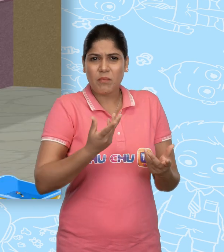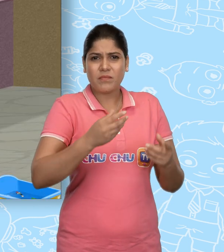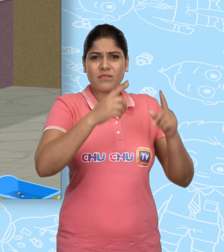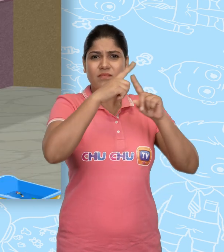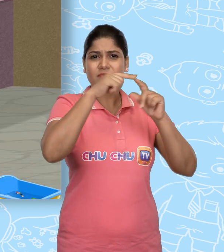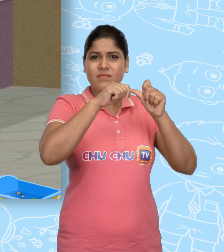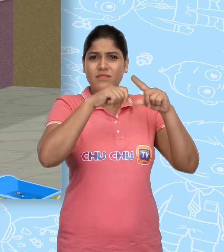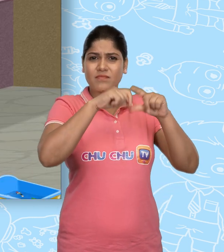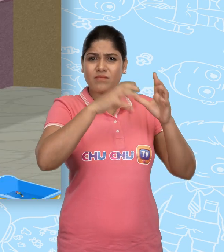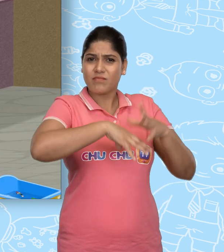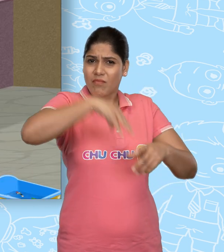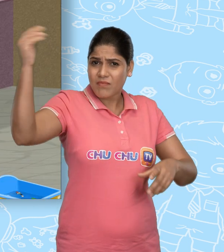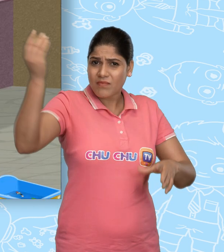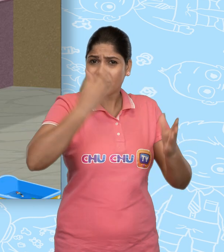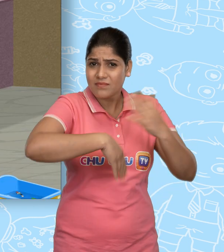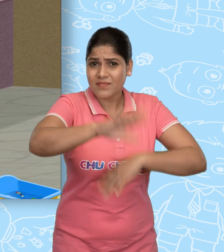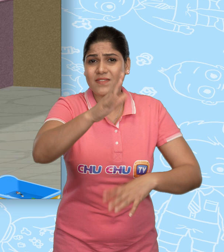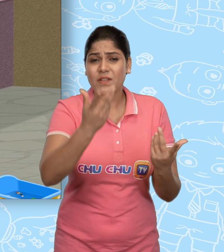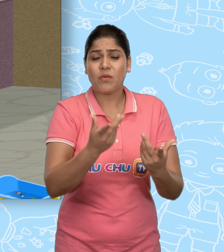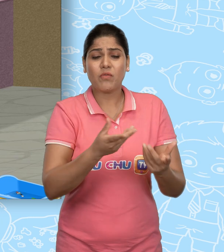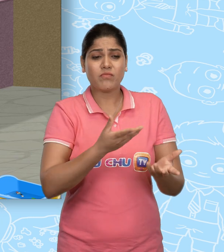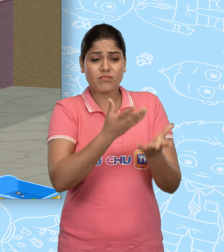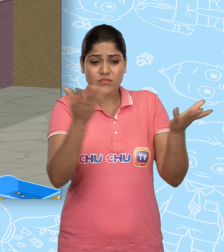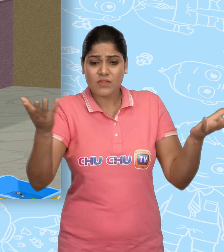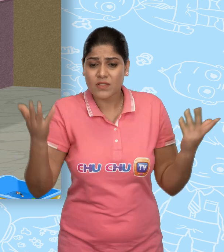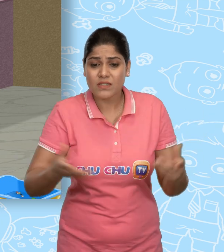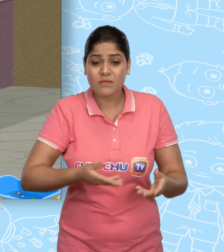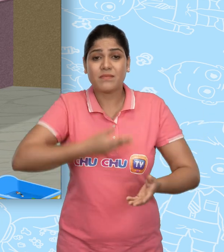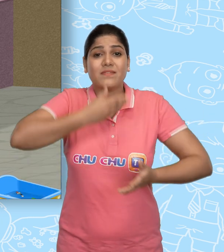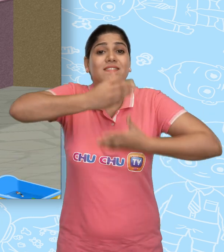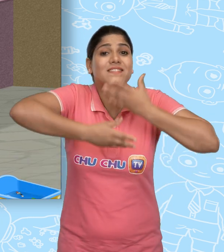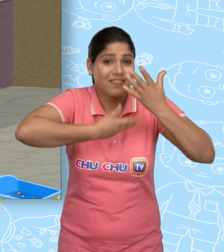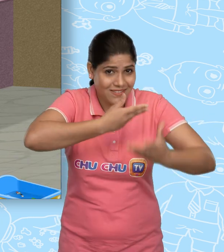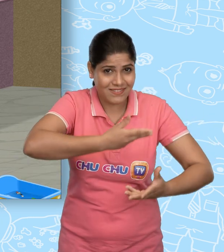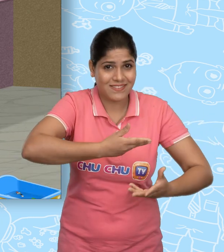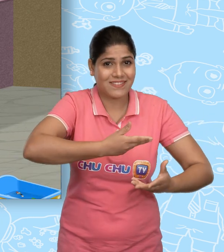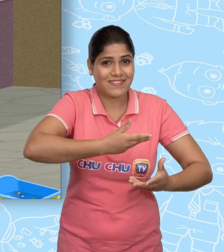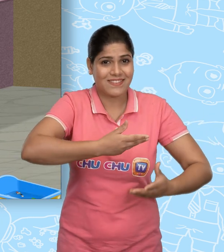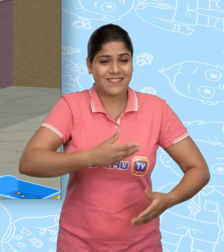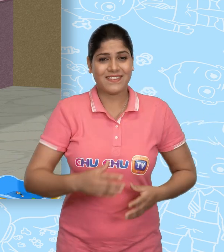I have an idea! Let's take Baby Taku out to learn more about these things.